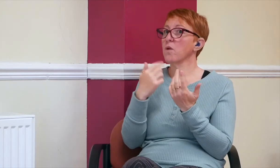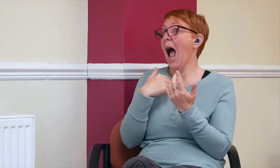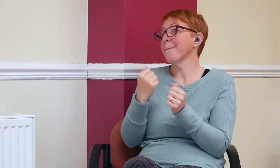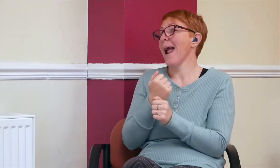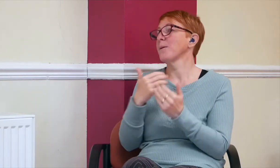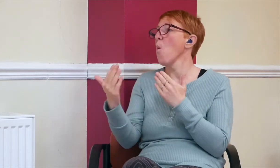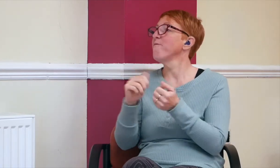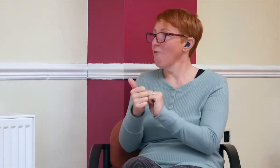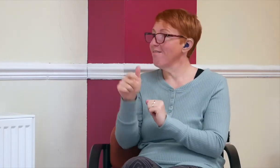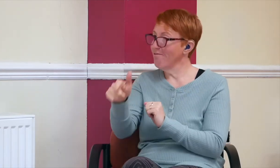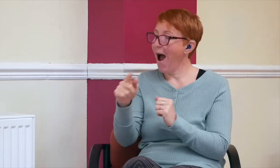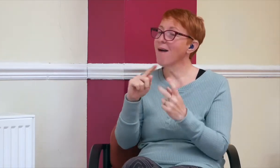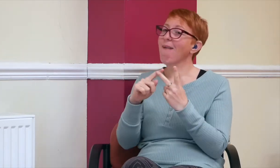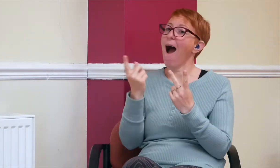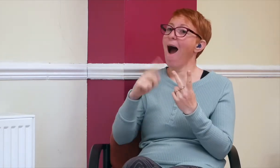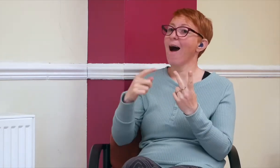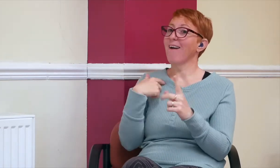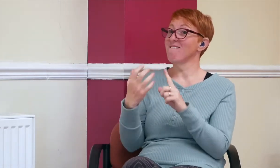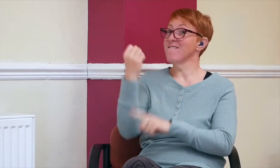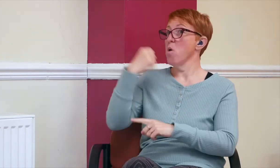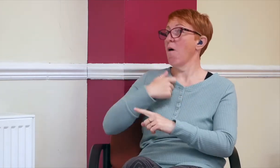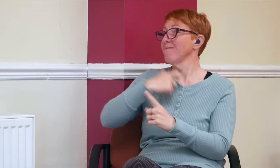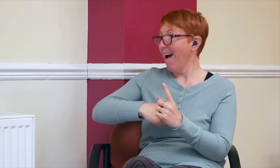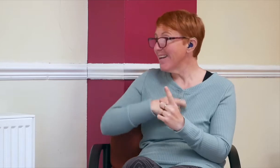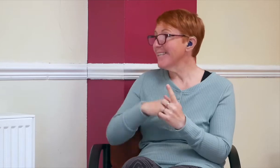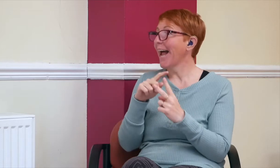I made more friends there, I found my identity